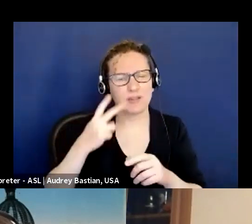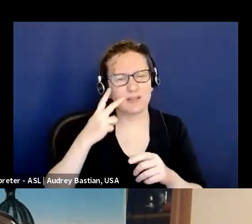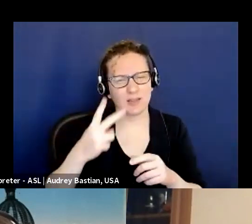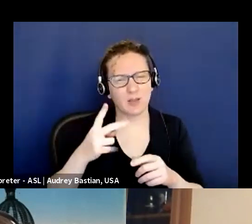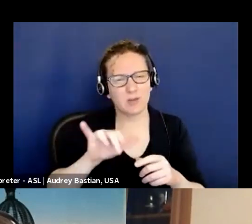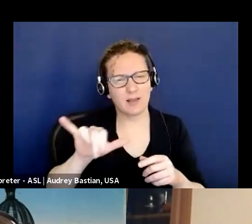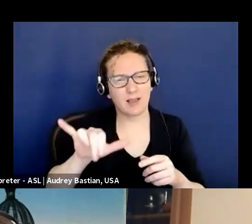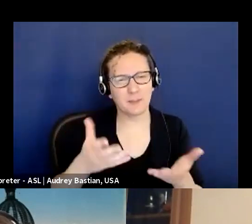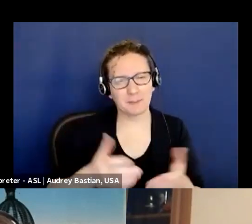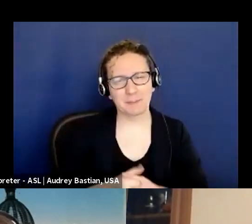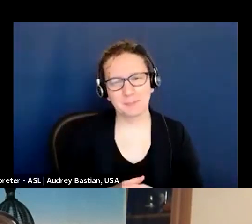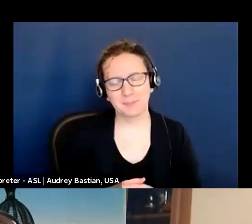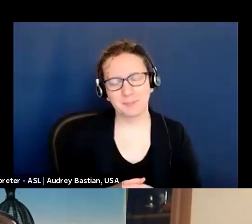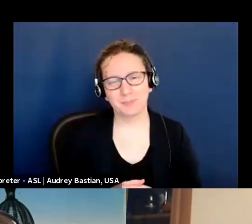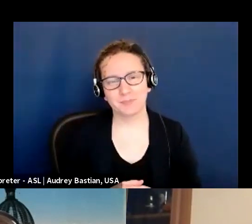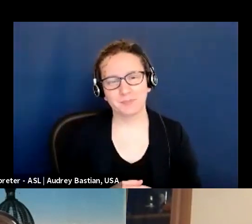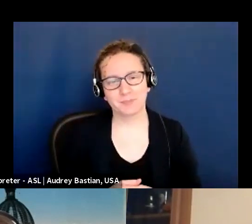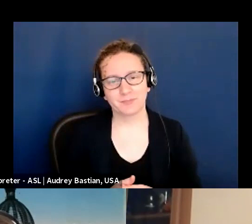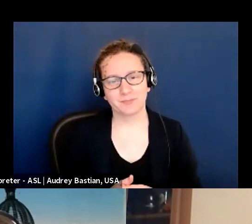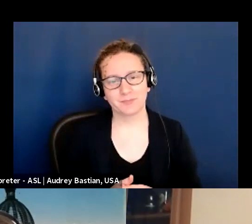Michelle,